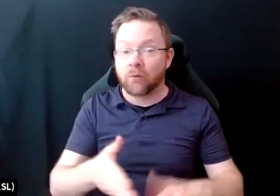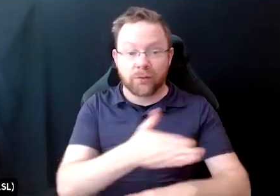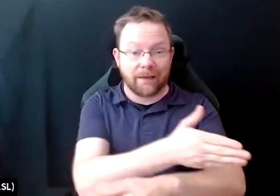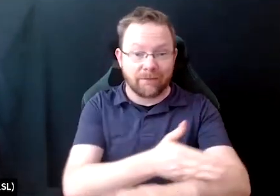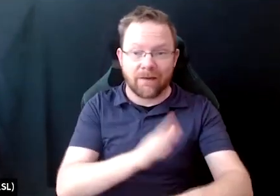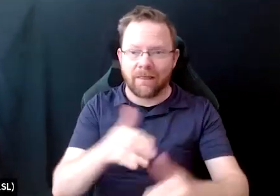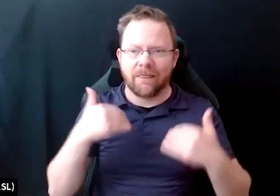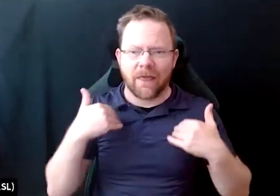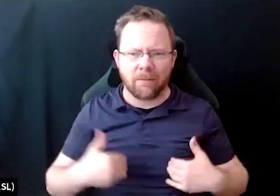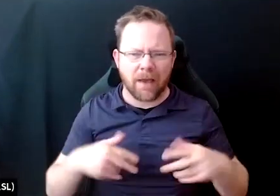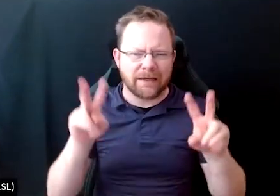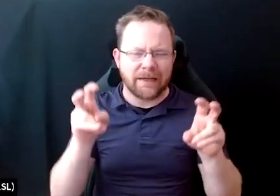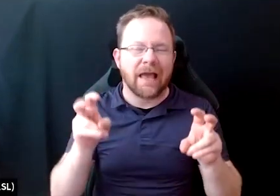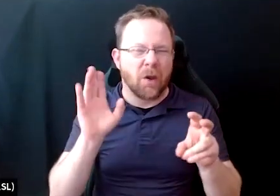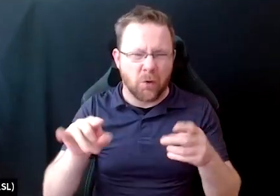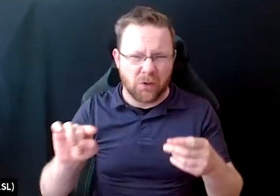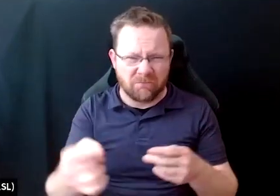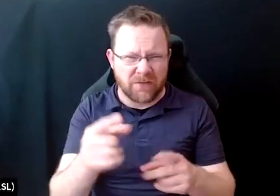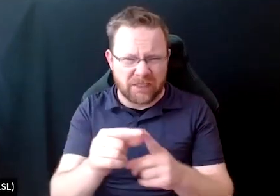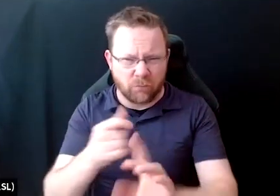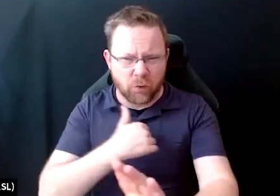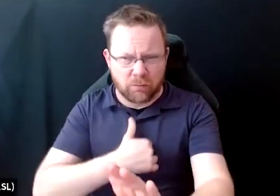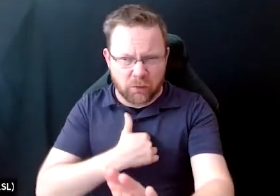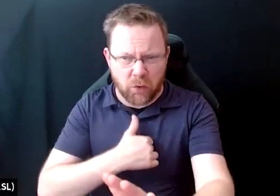I'm going to say a very offensive word, and I'm going to use it as in--